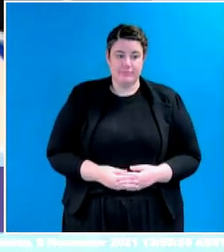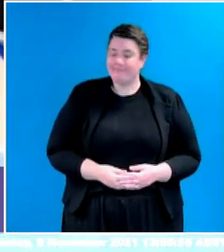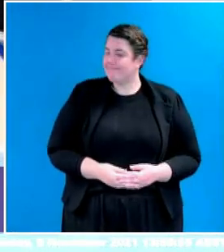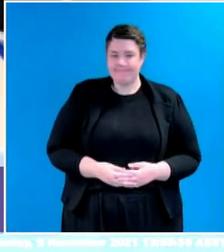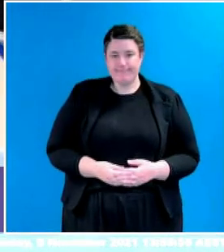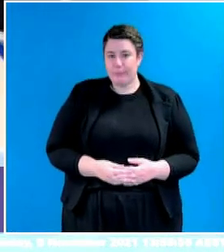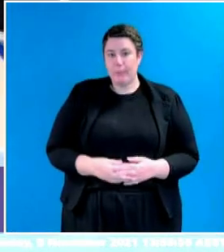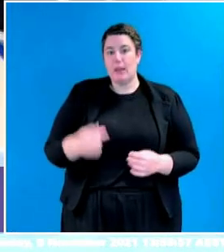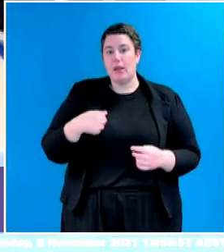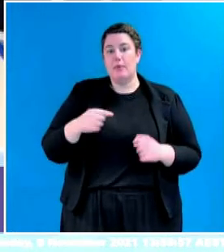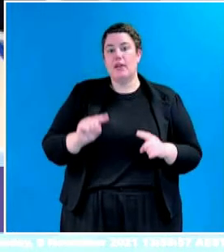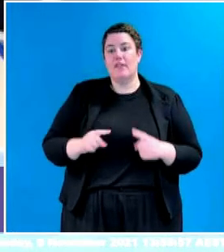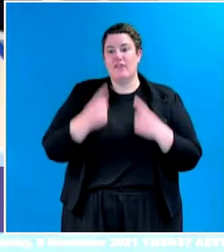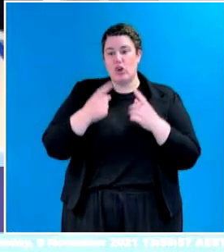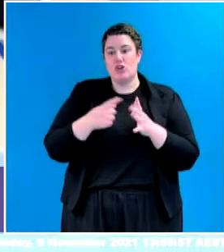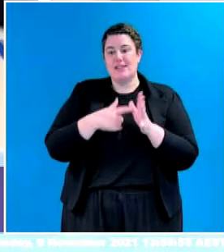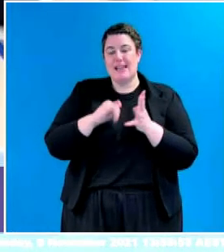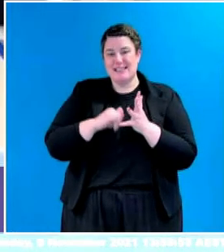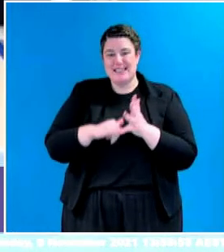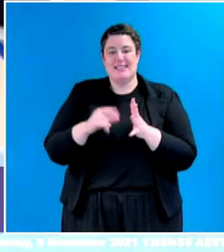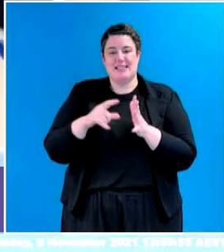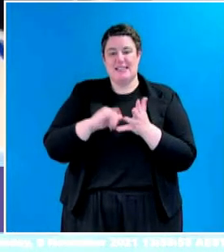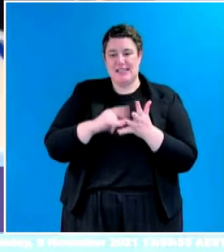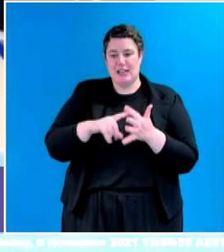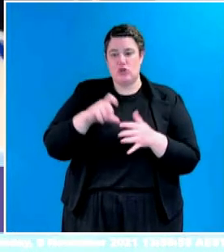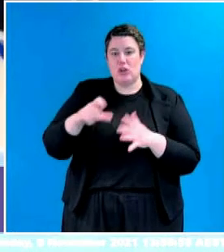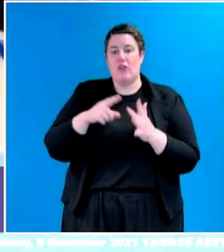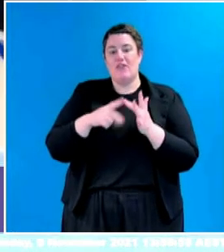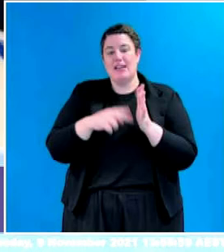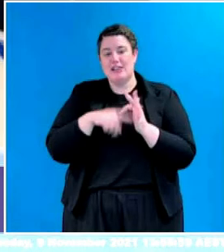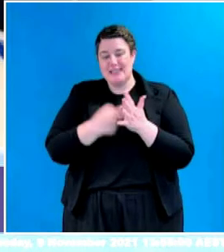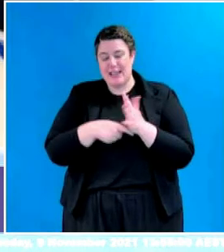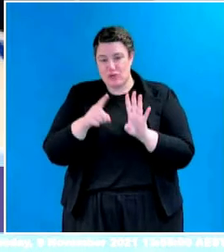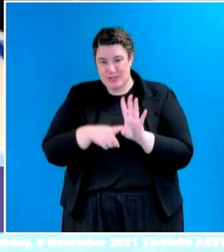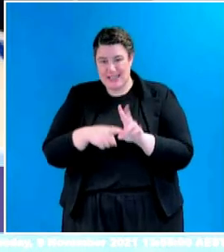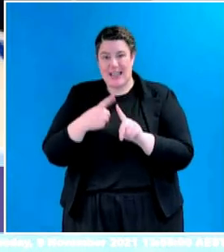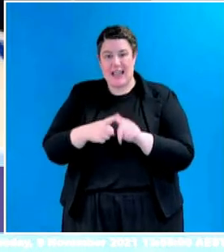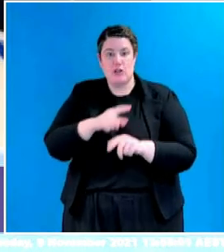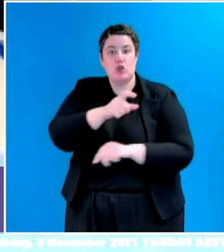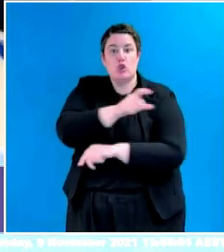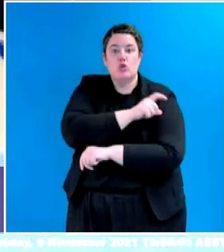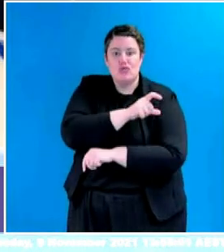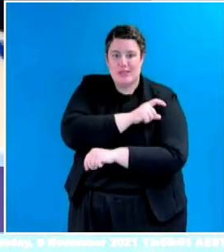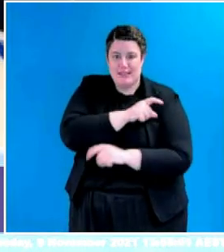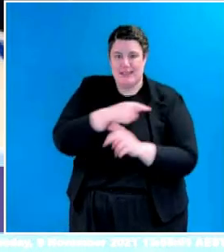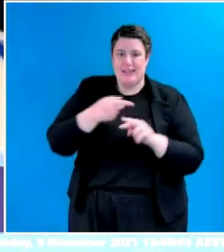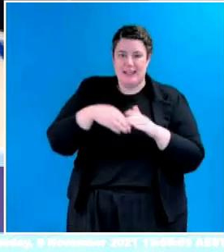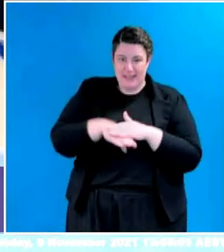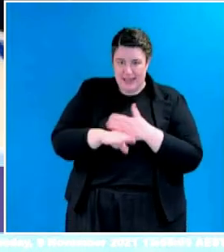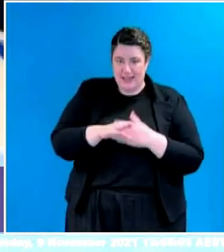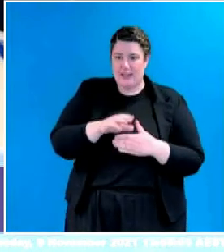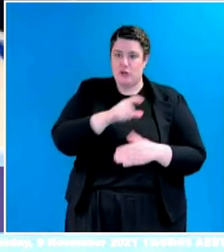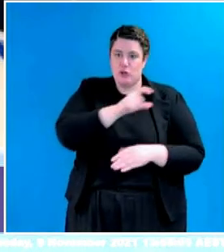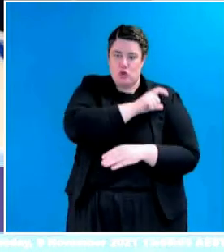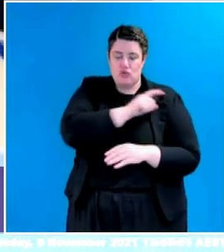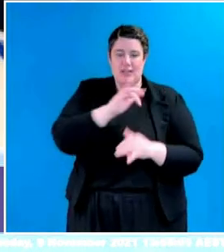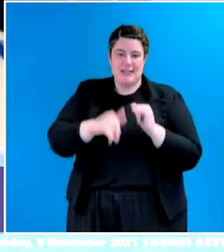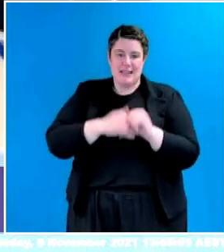I'm the First Assistant Secretary of the Integrity and Security Division, integrity in the international group.